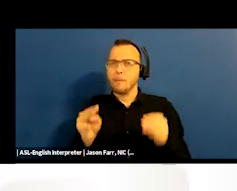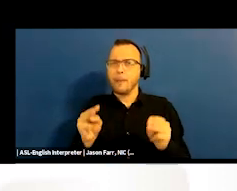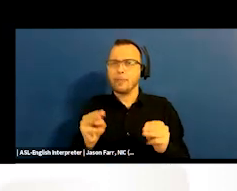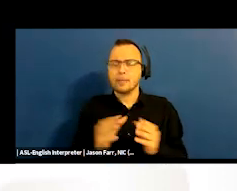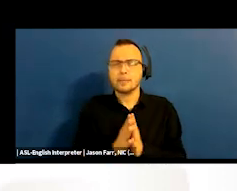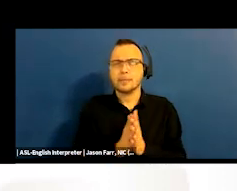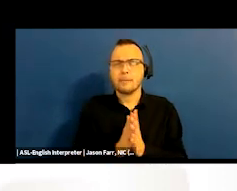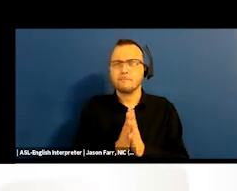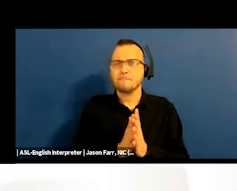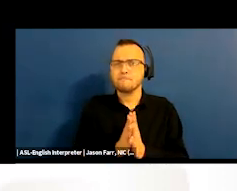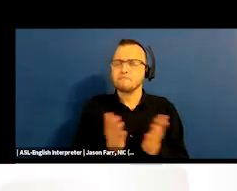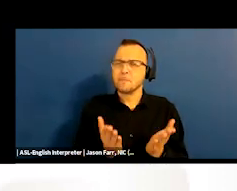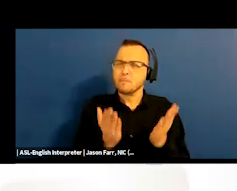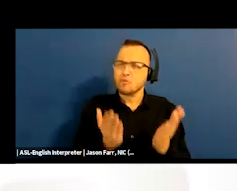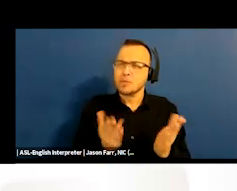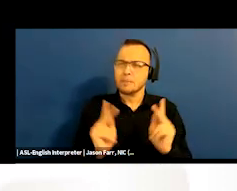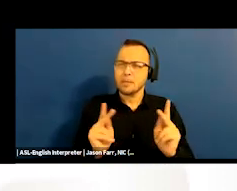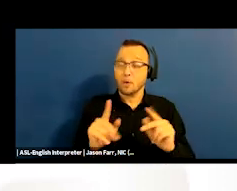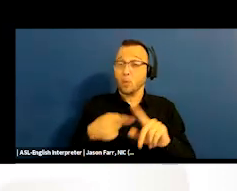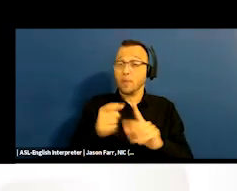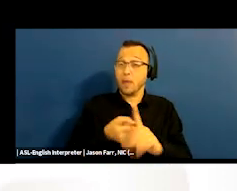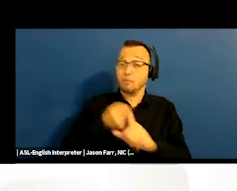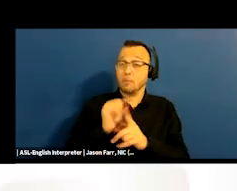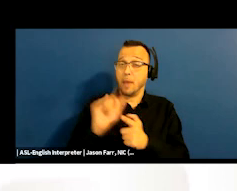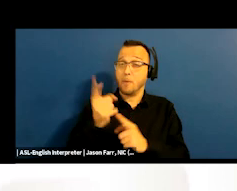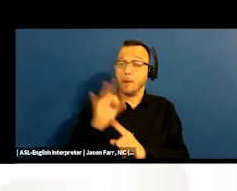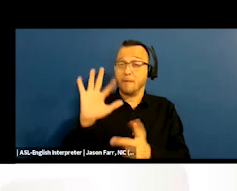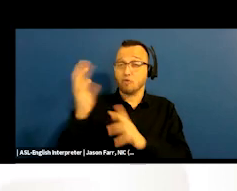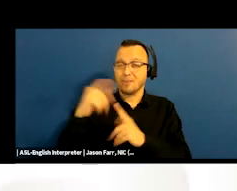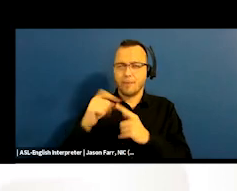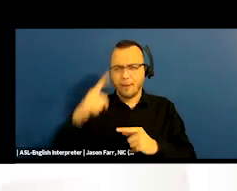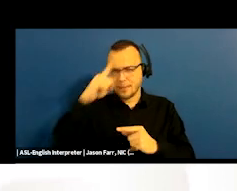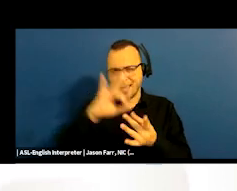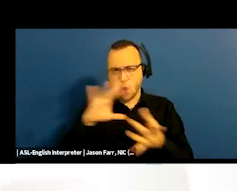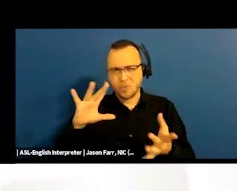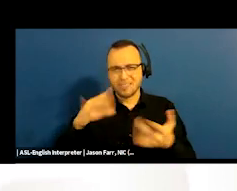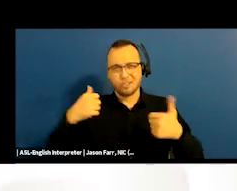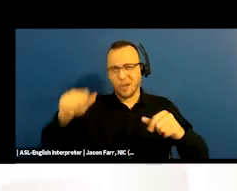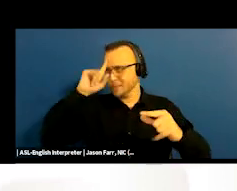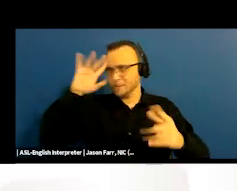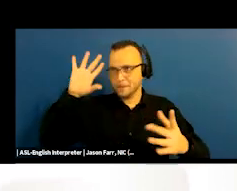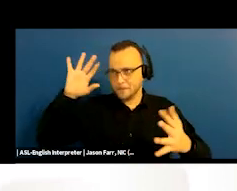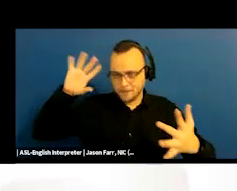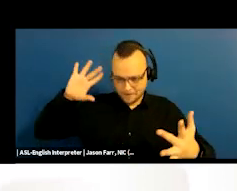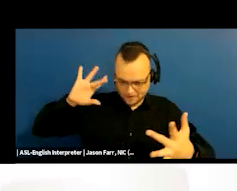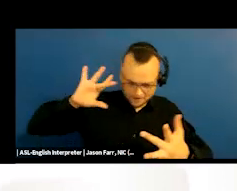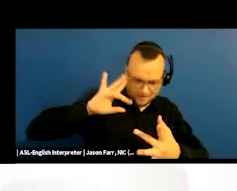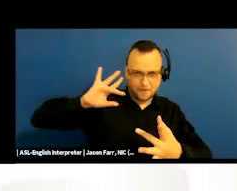I encourage the utilization of your local crisis team. None of some rural areas might not have that but most larger cities do.